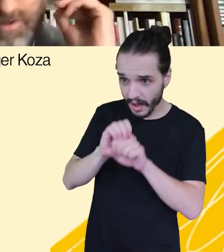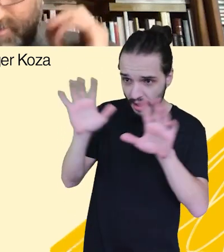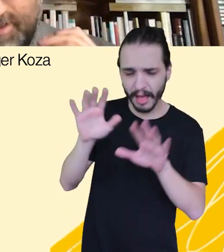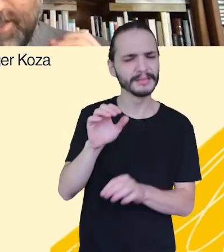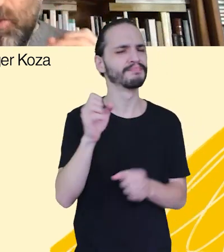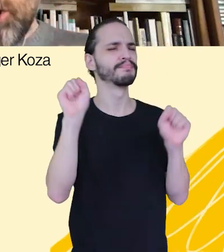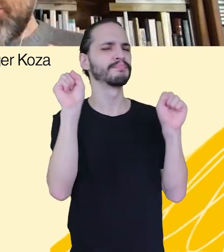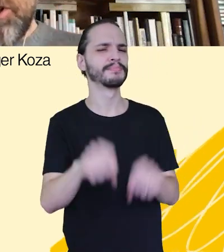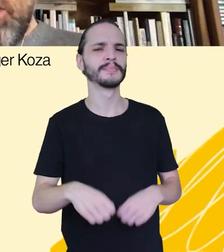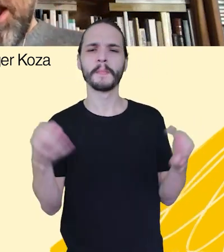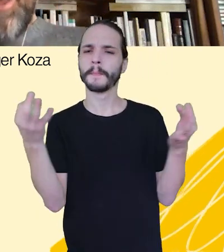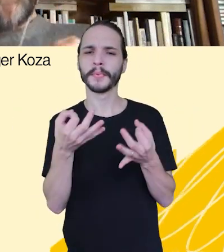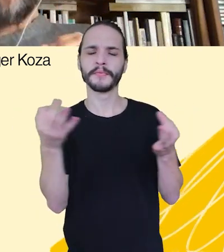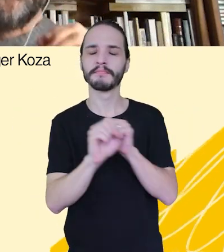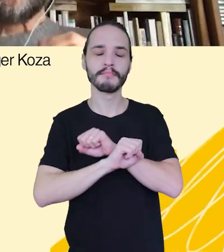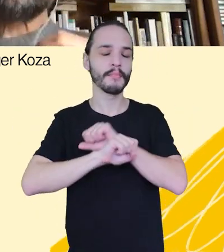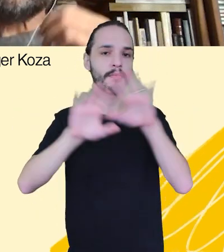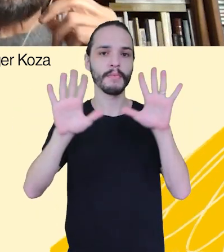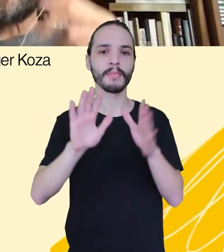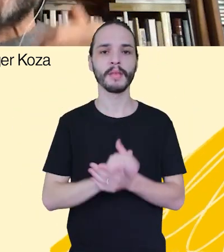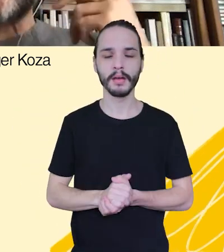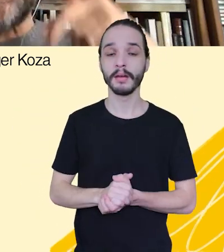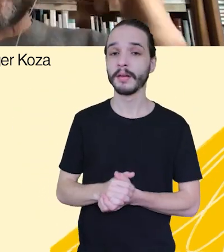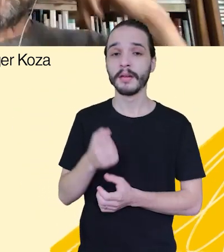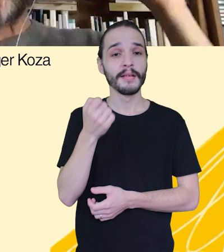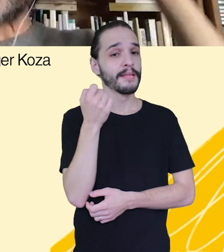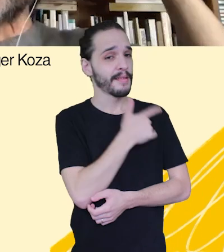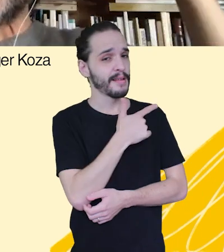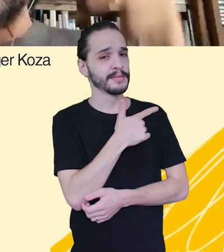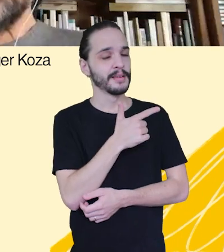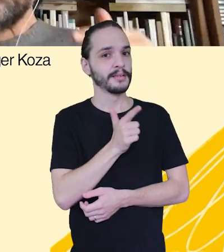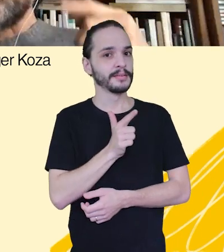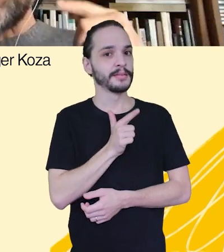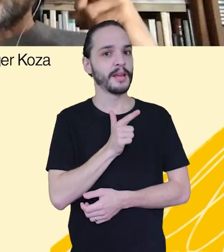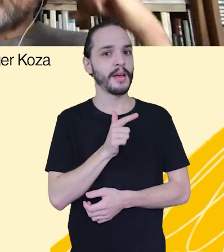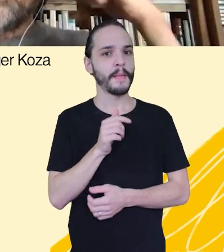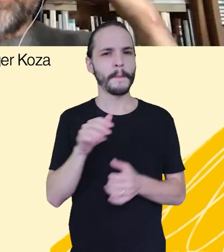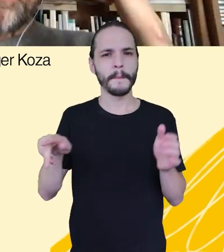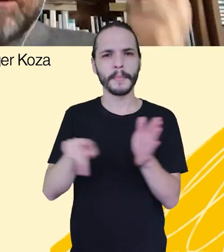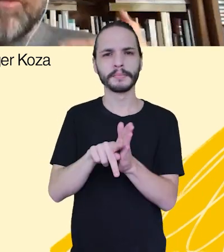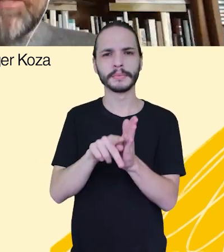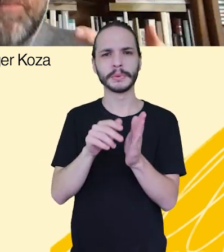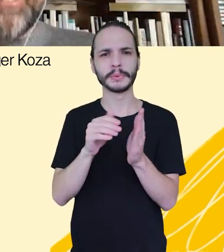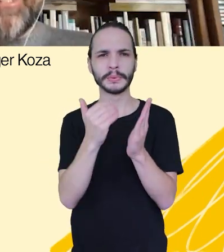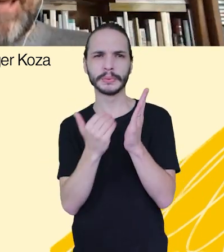That was very funny A kind of meta-rhythm. When I was thinking about this meeting